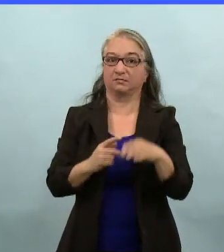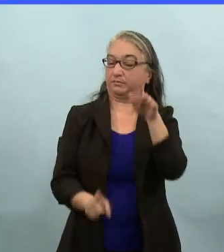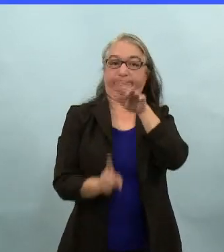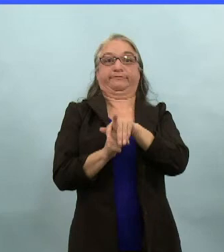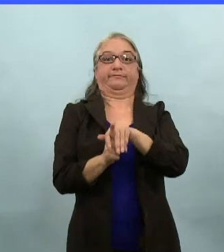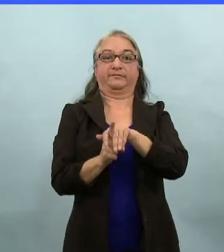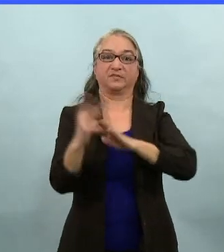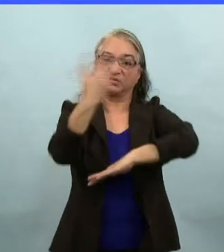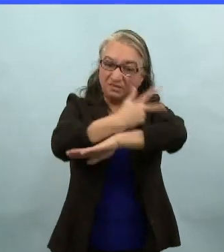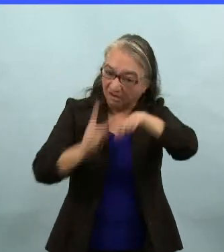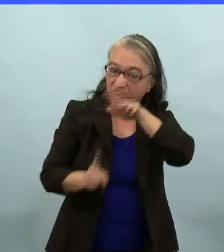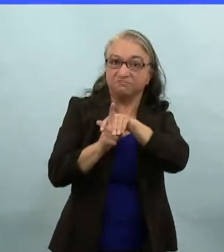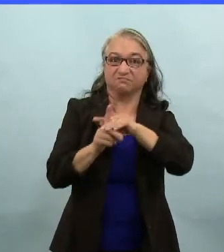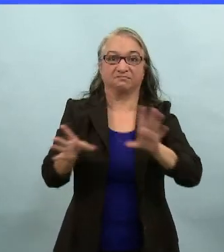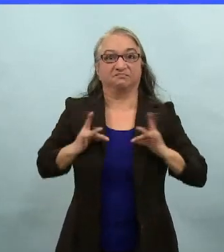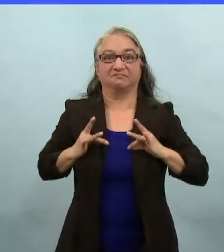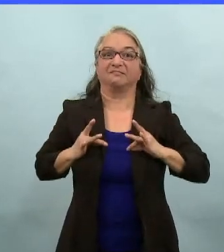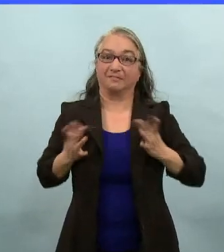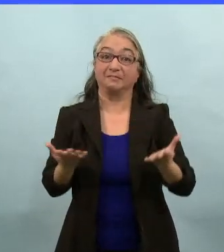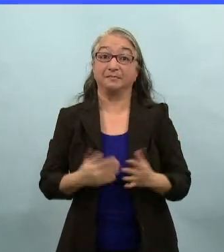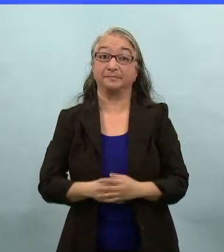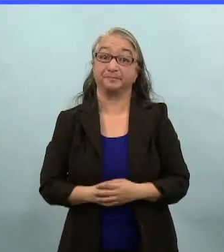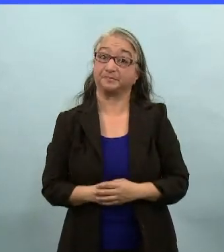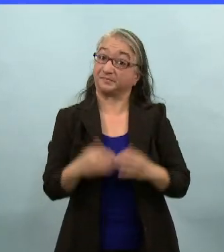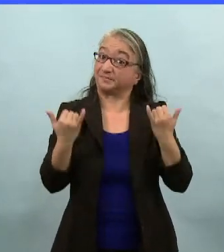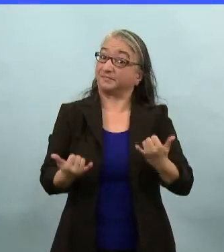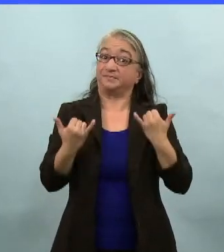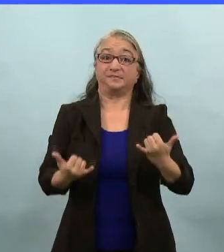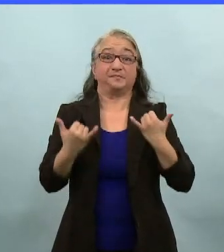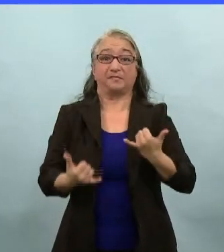it is here to stay and our ability to contain the virus is limited